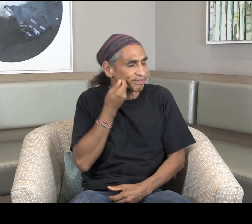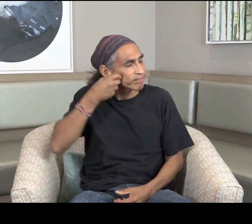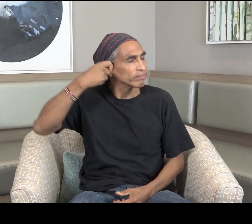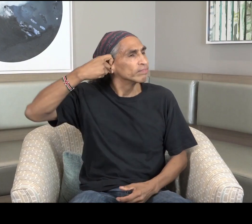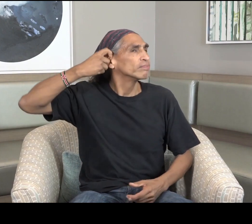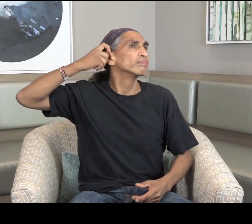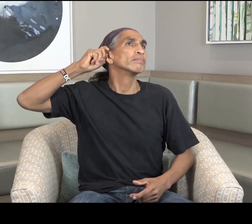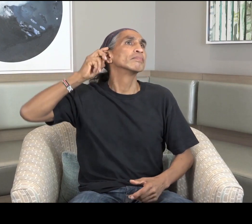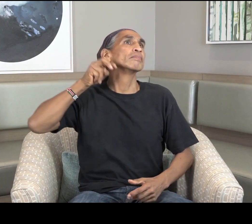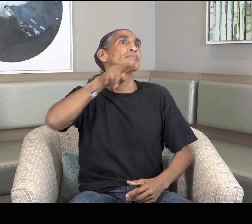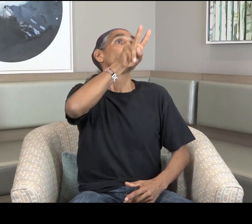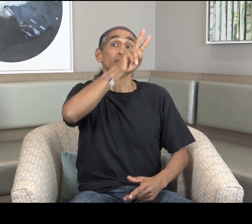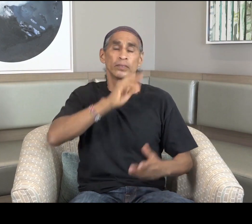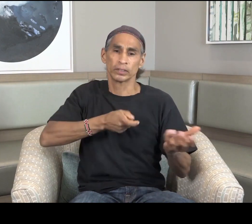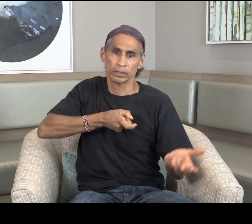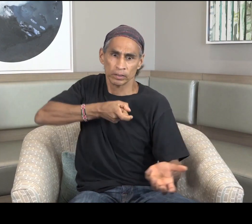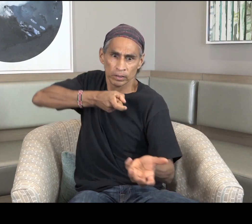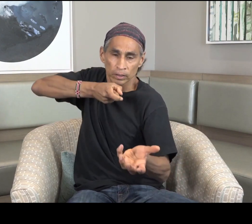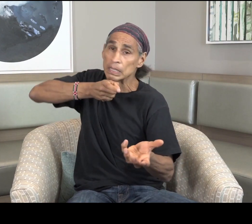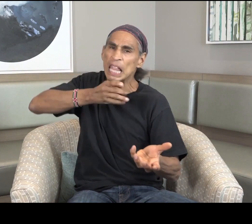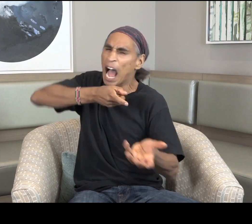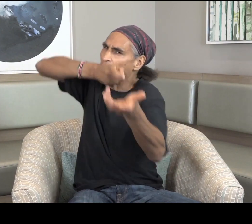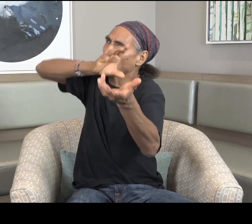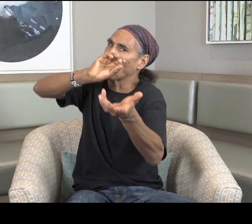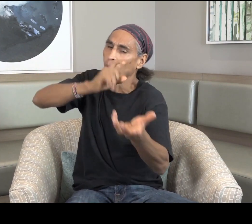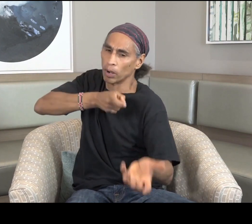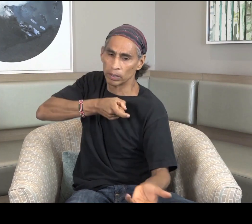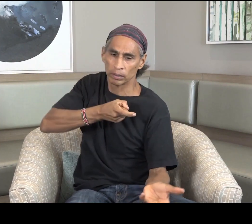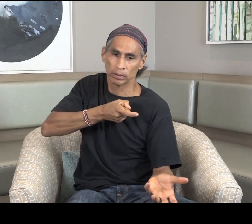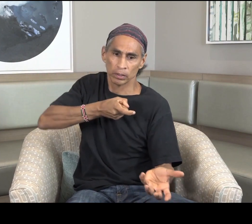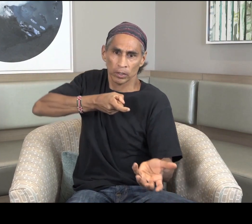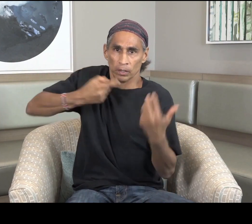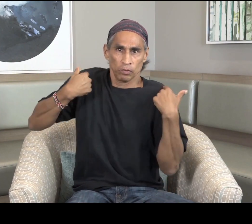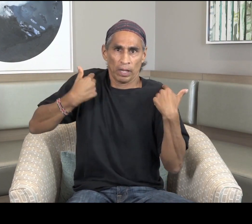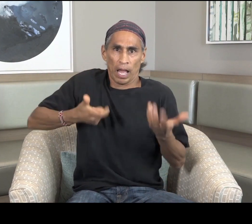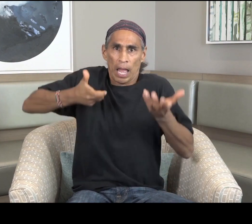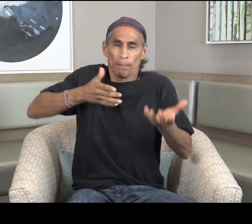my hearing aid on. And I look up and the police officer is you know yelling at me